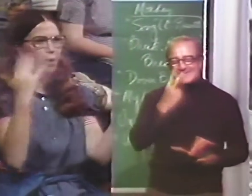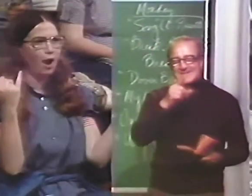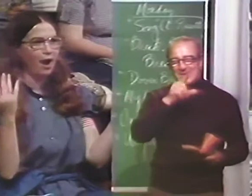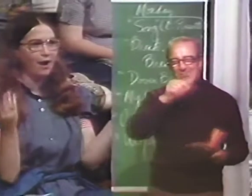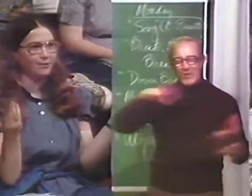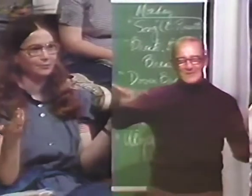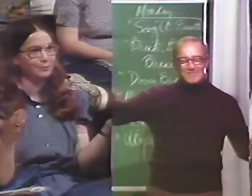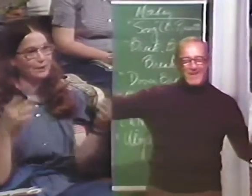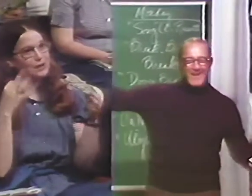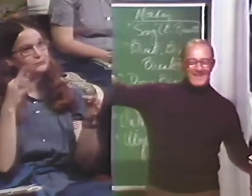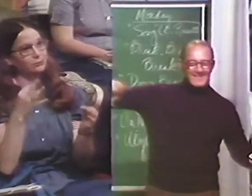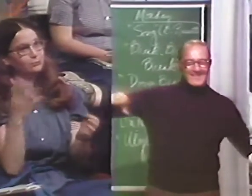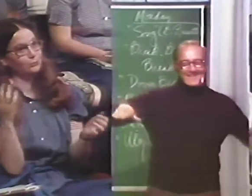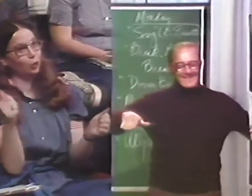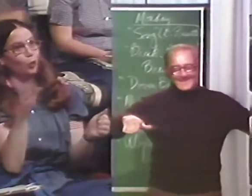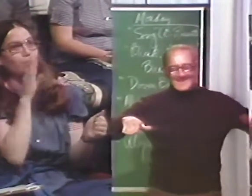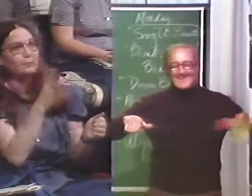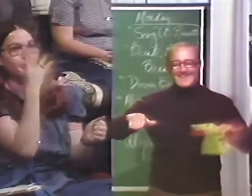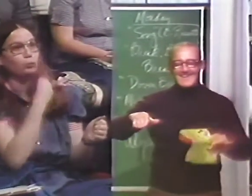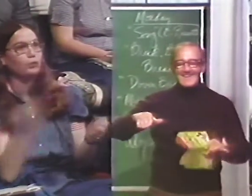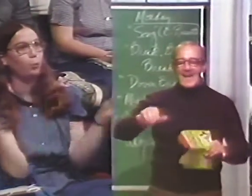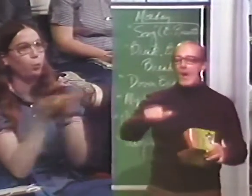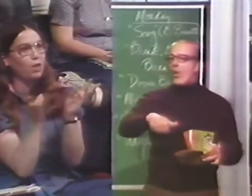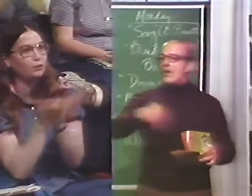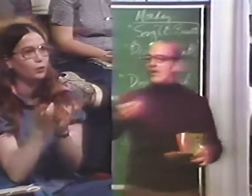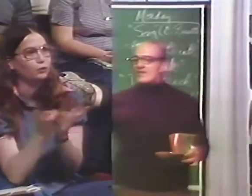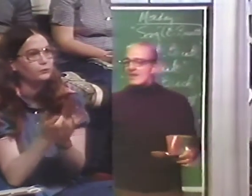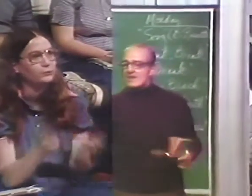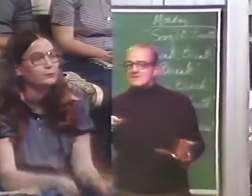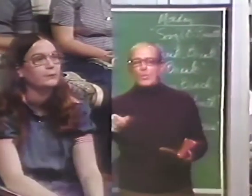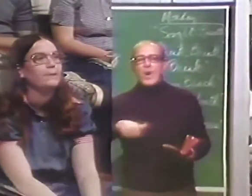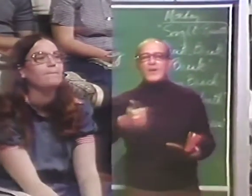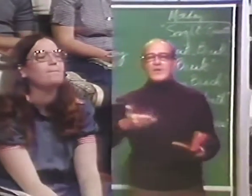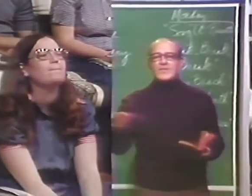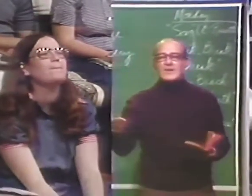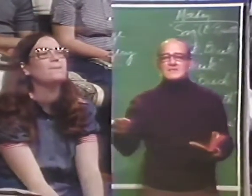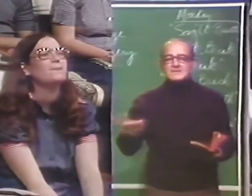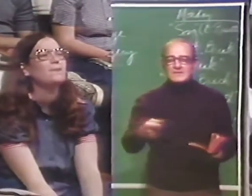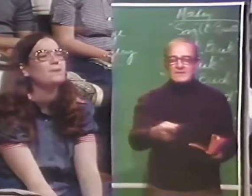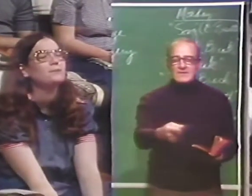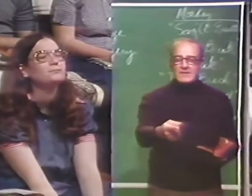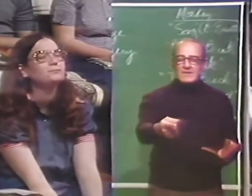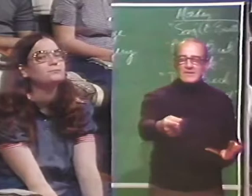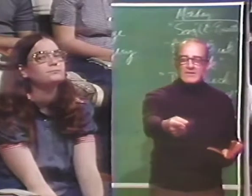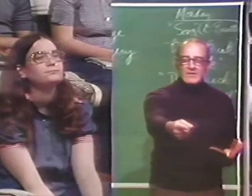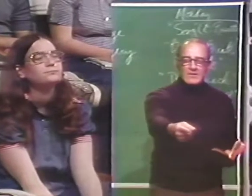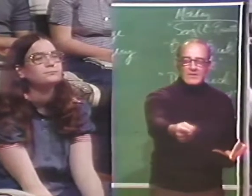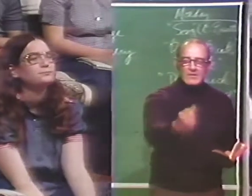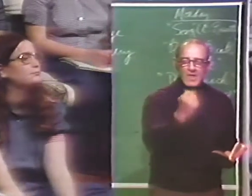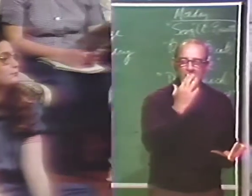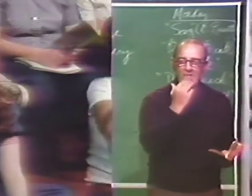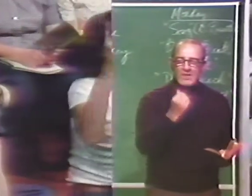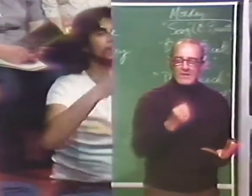YOU SEE THE BIRDS FLYING. AND WHAT OTHER THINGS? WHAT OTHER THINGS?